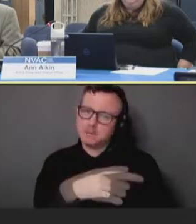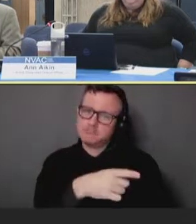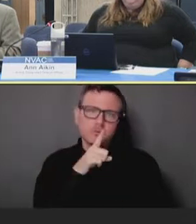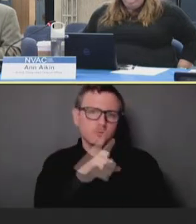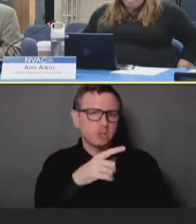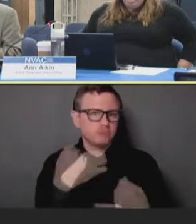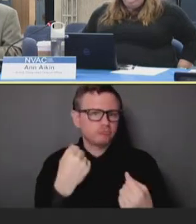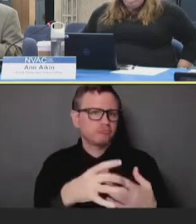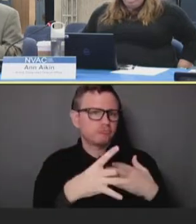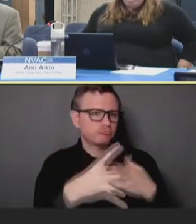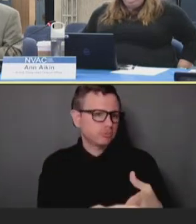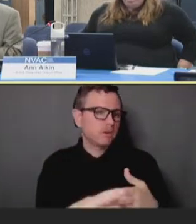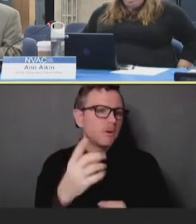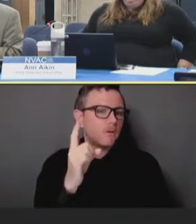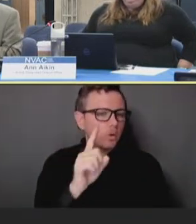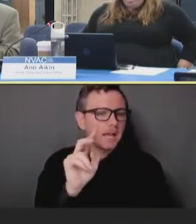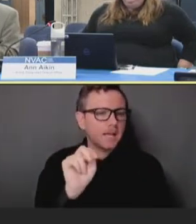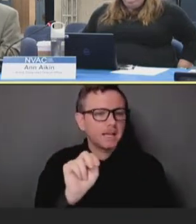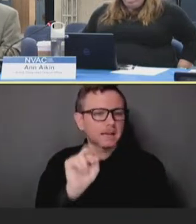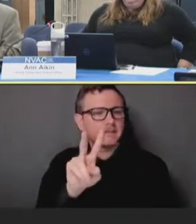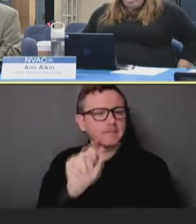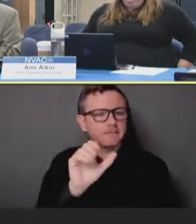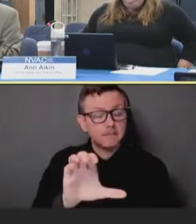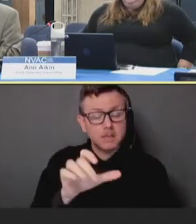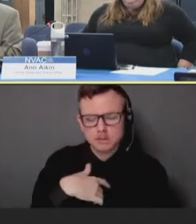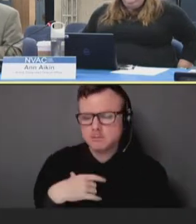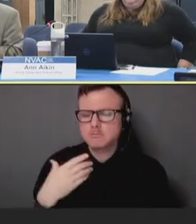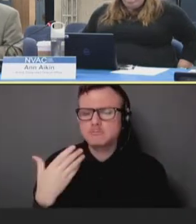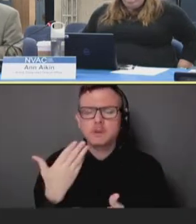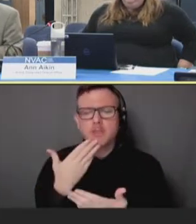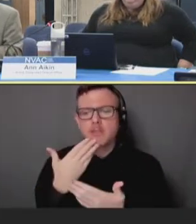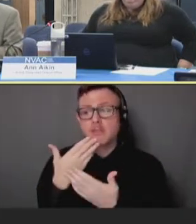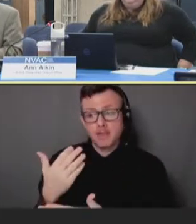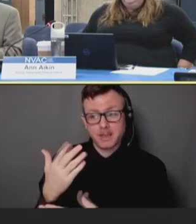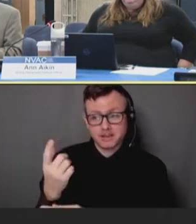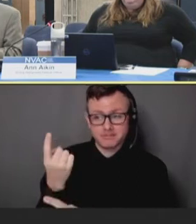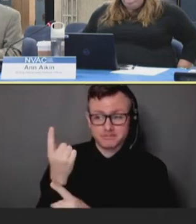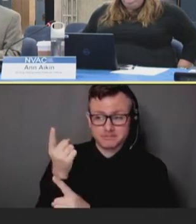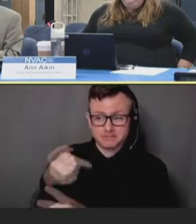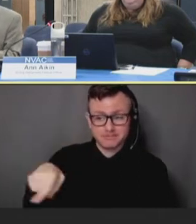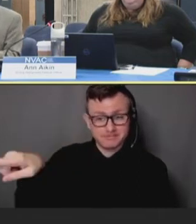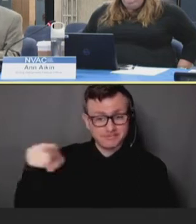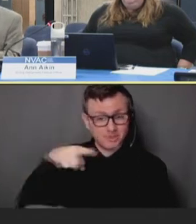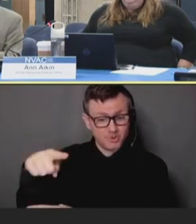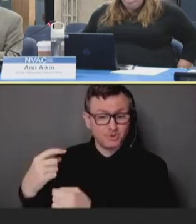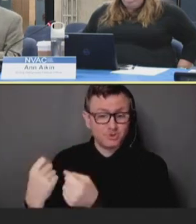With that, I would also like to take a moment to thank our support team who plays pivotal